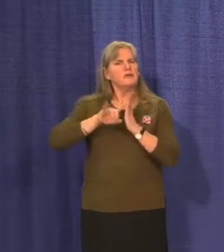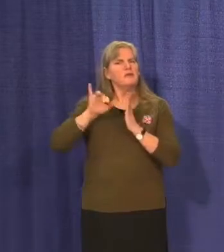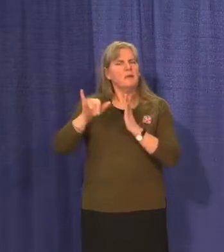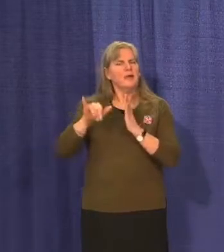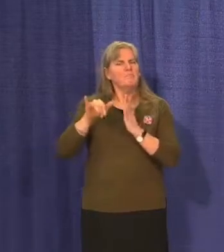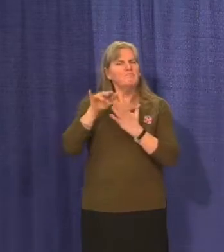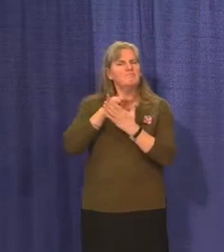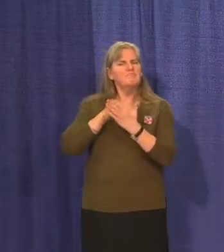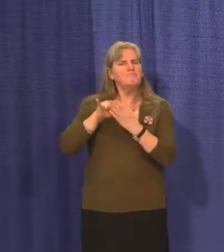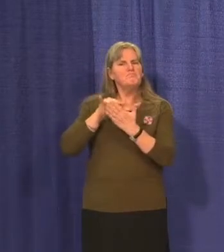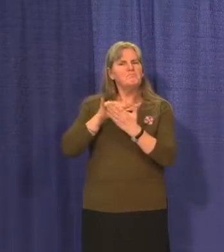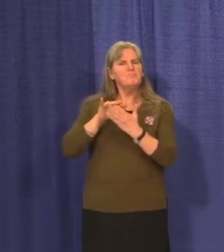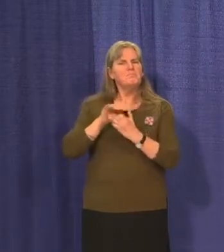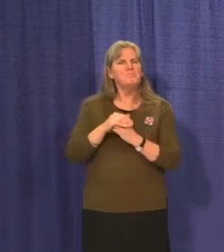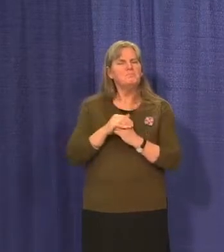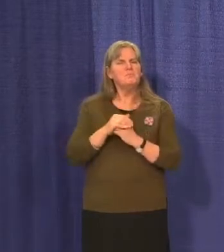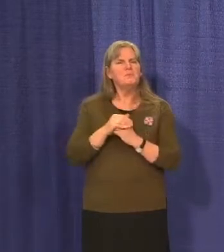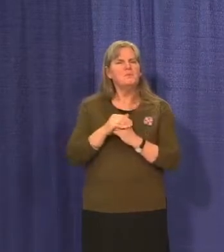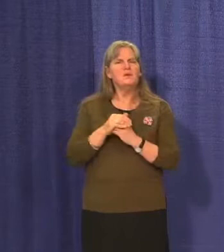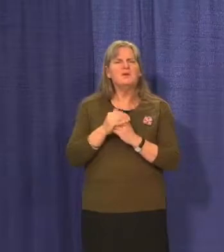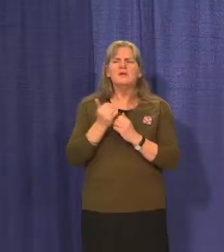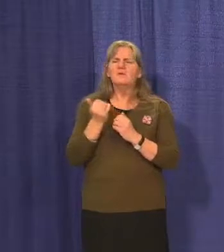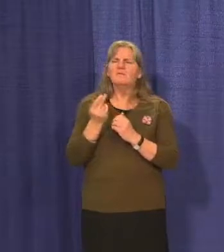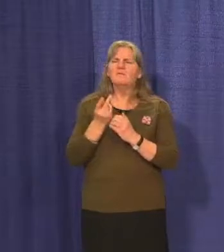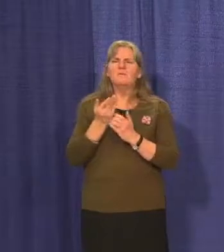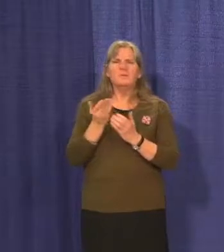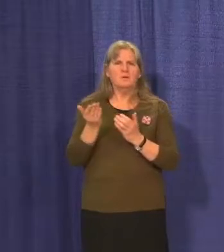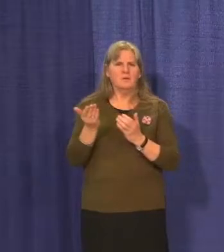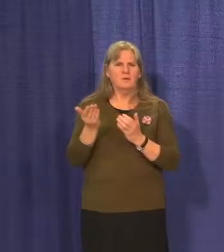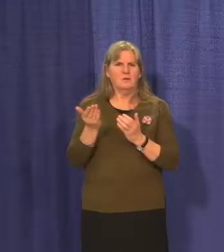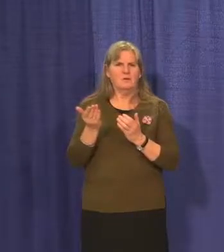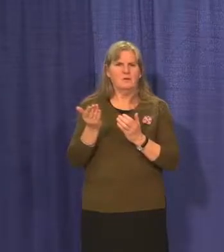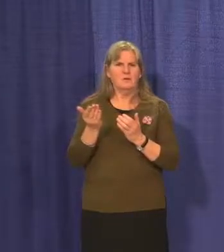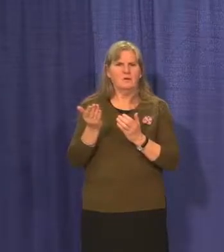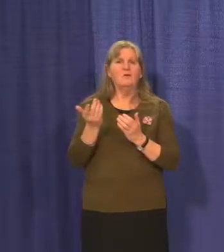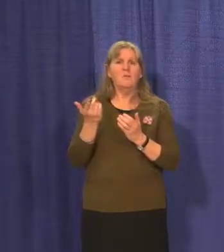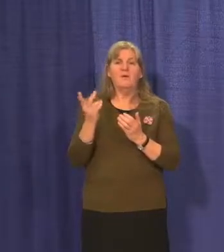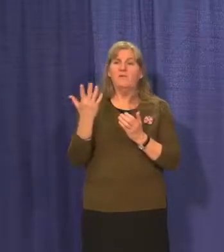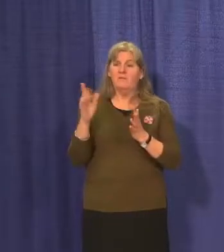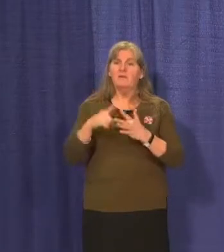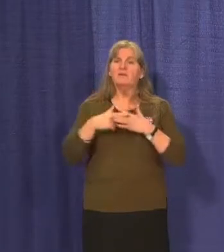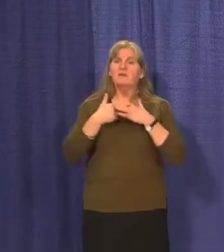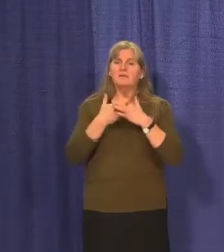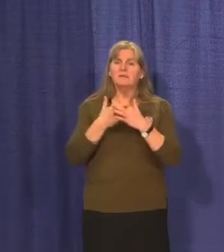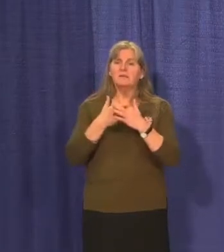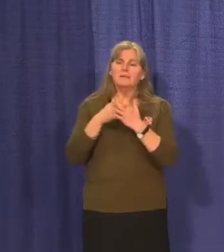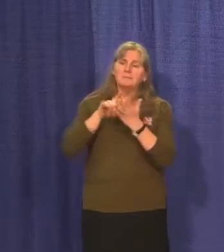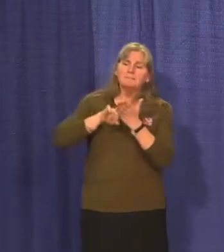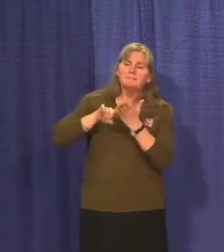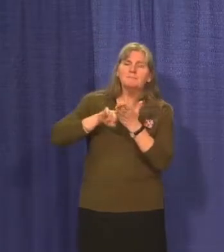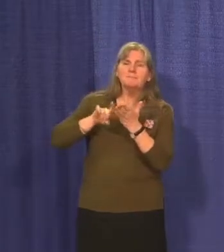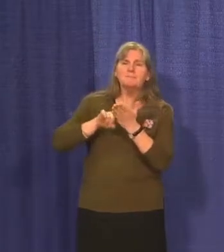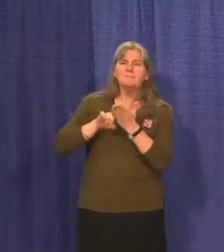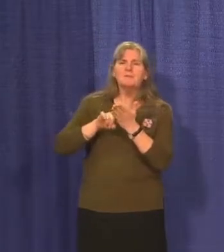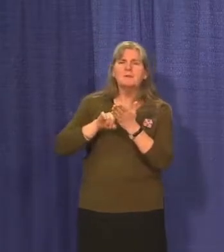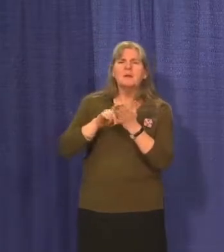There are a number of areas that we are already beginning to explore.